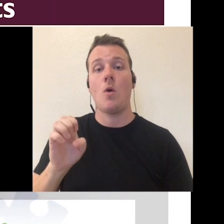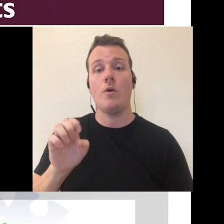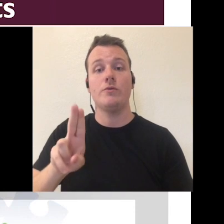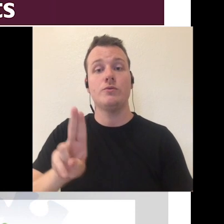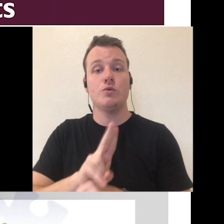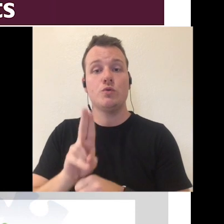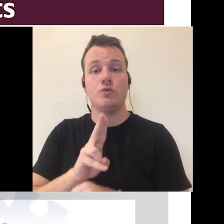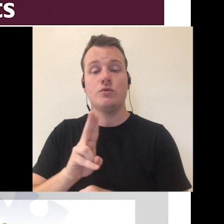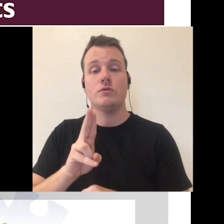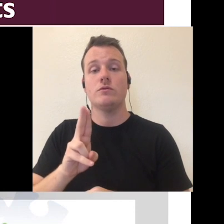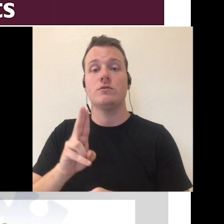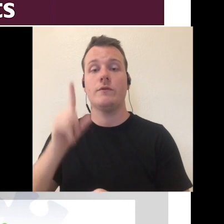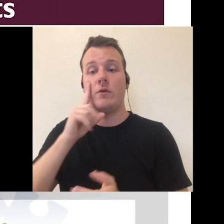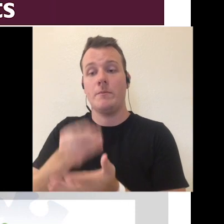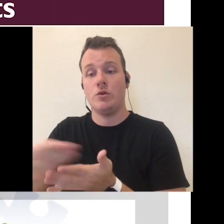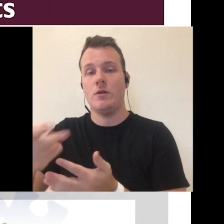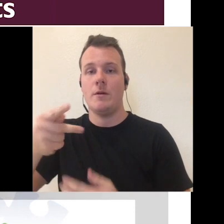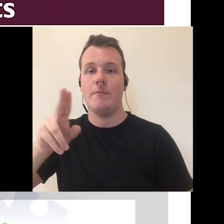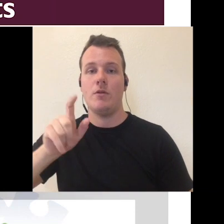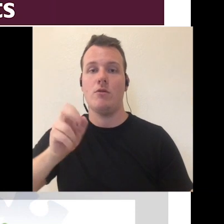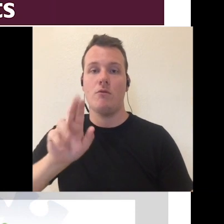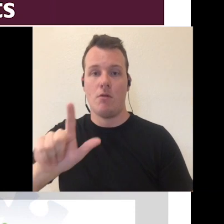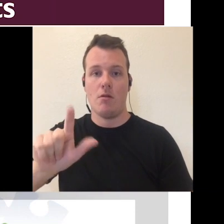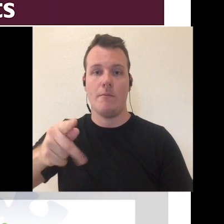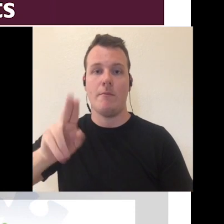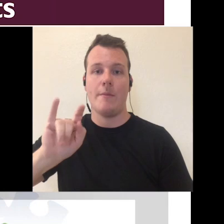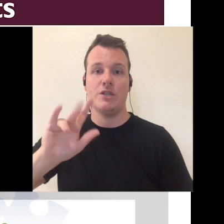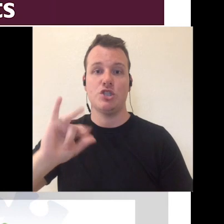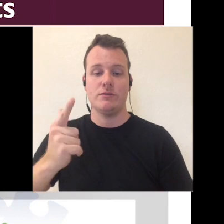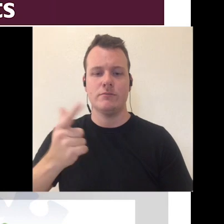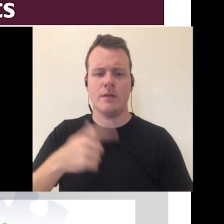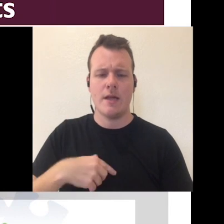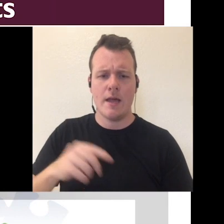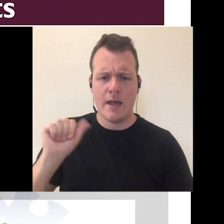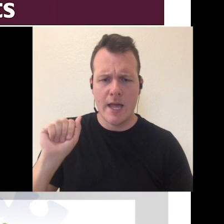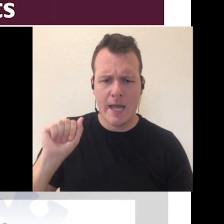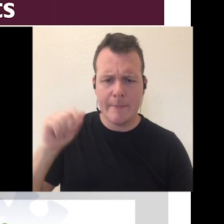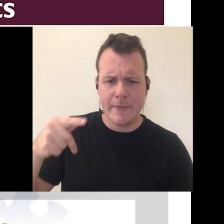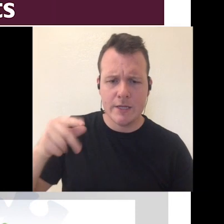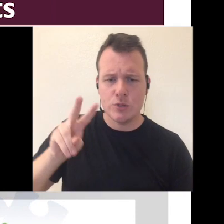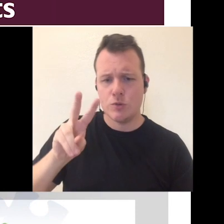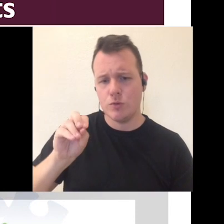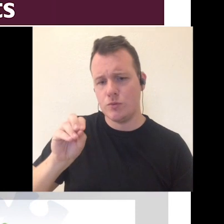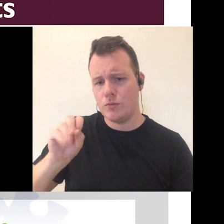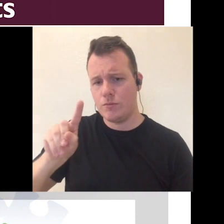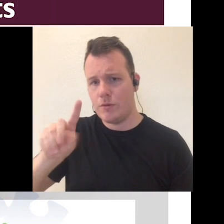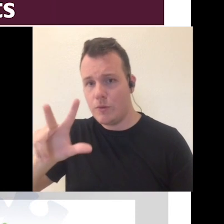things. The code that you use at checkout at plural publishing is AP213.